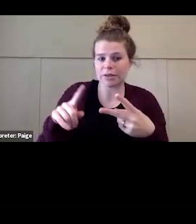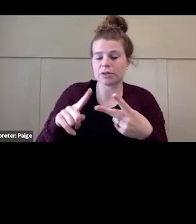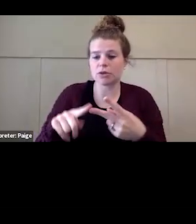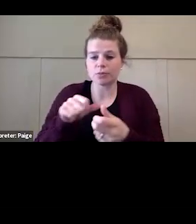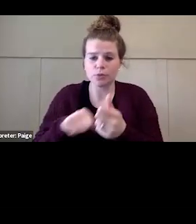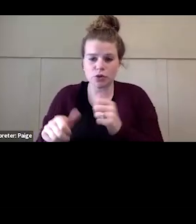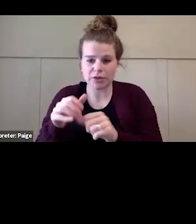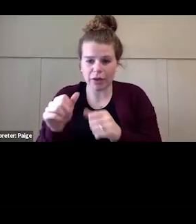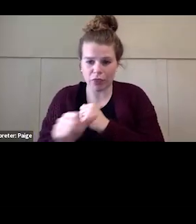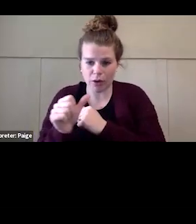And they are...